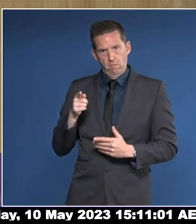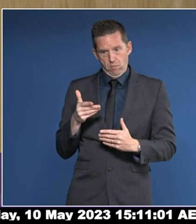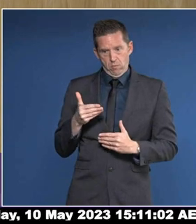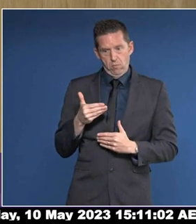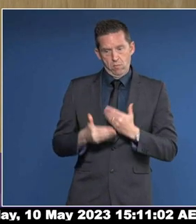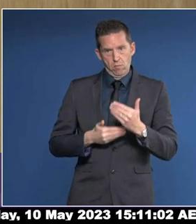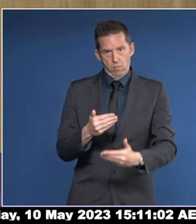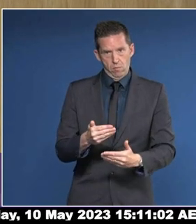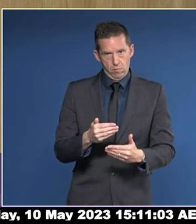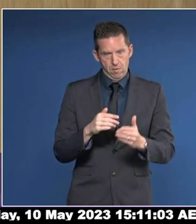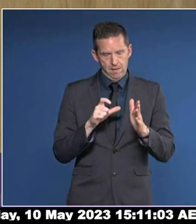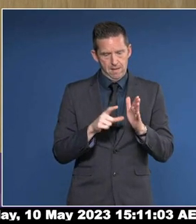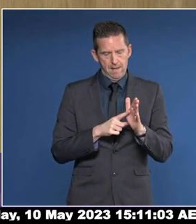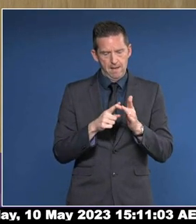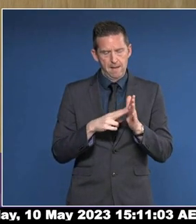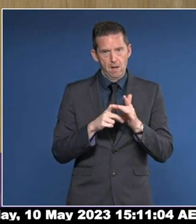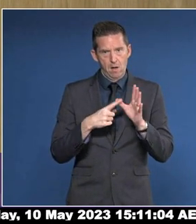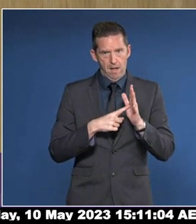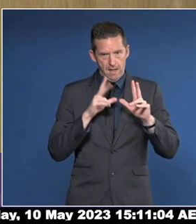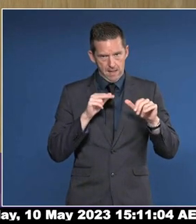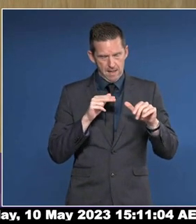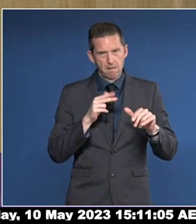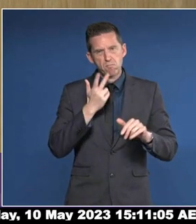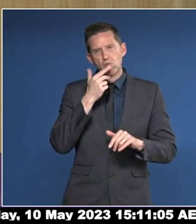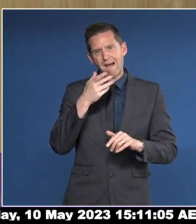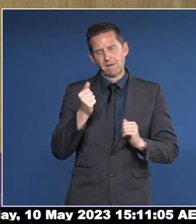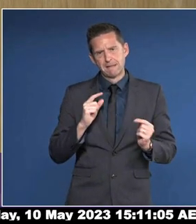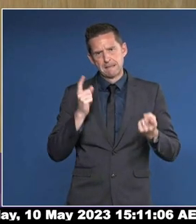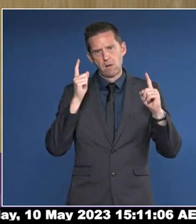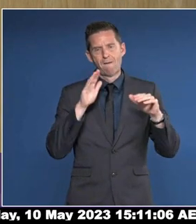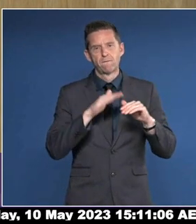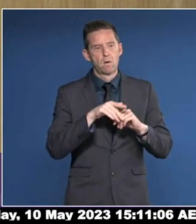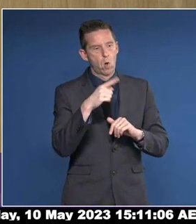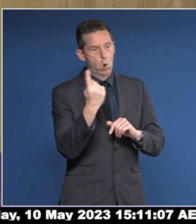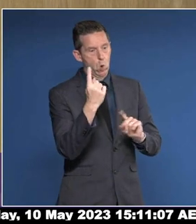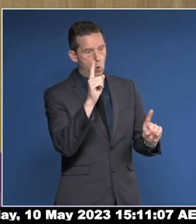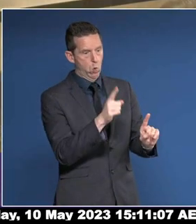where, for example, there are concerns about the capacity of that carer to adequately or